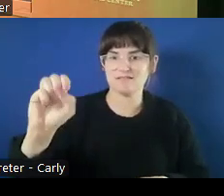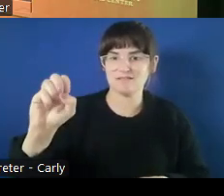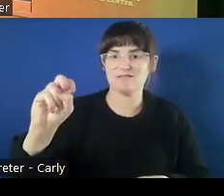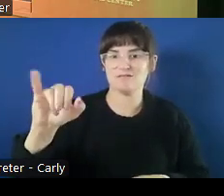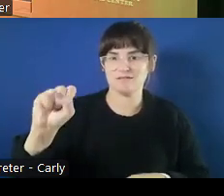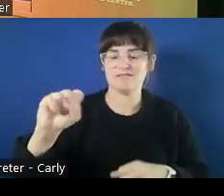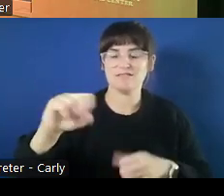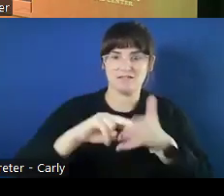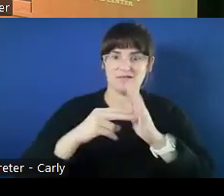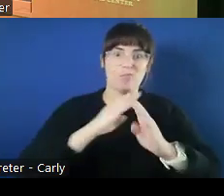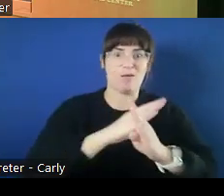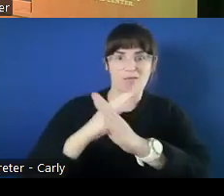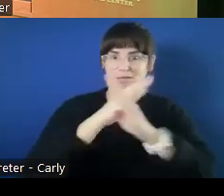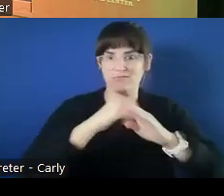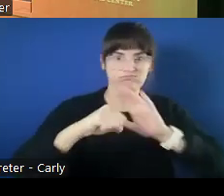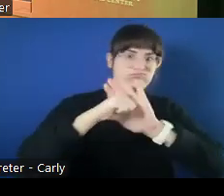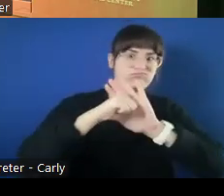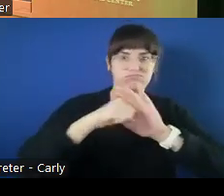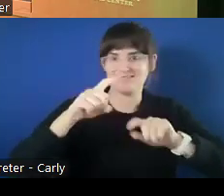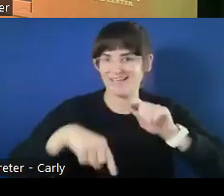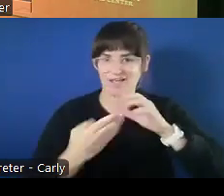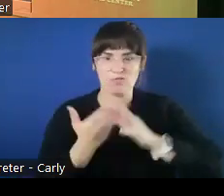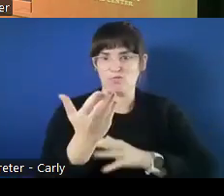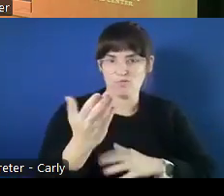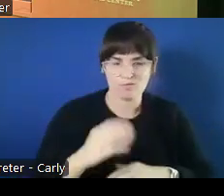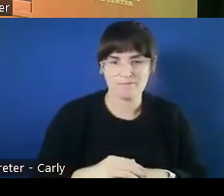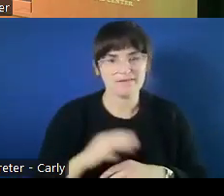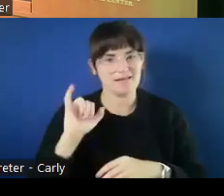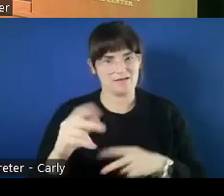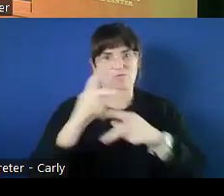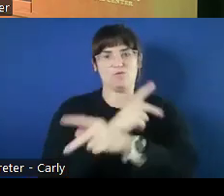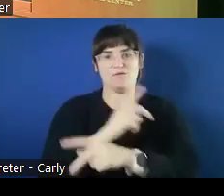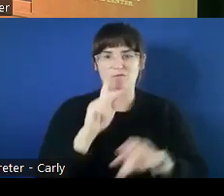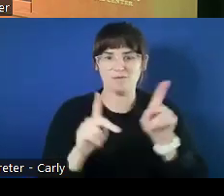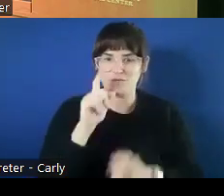significant for patients with coronary artery disease and then finally depression and anxiety